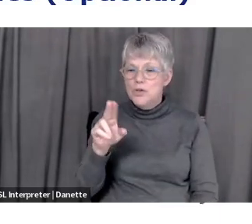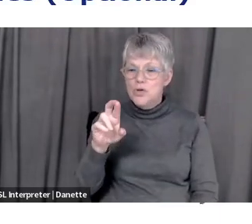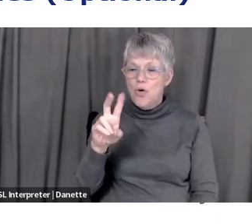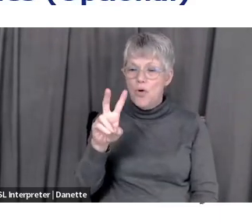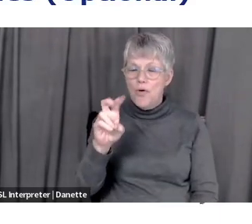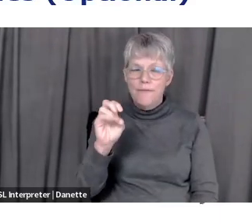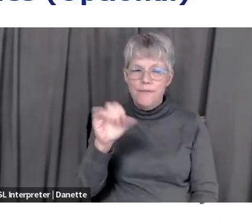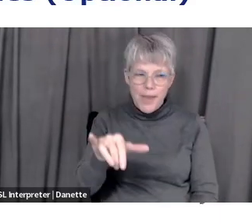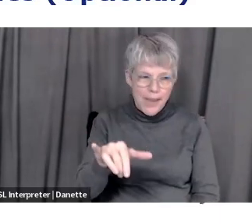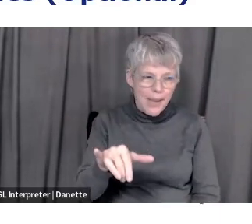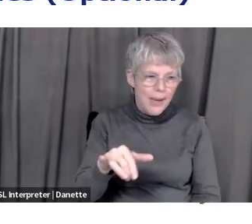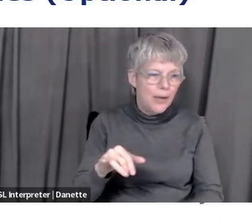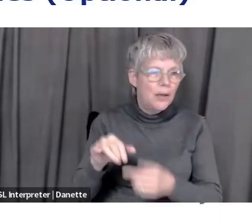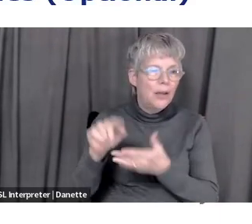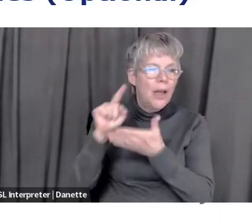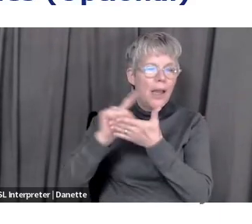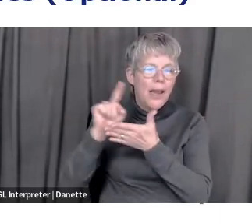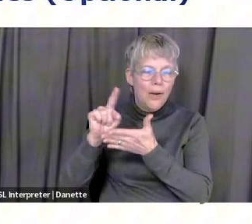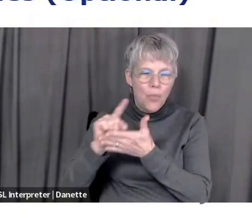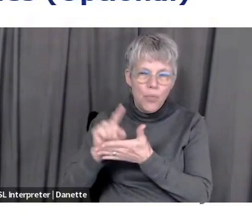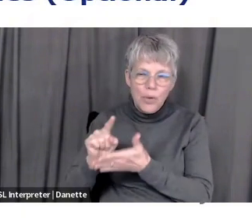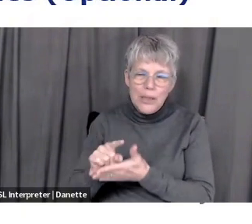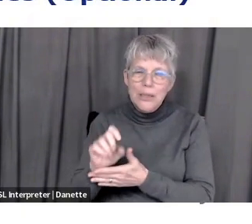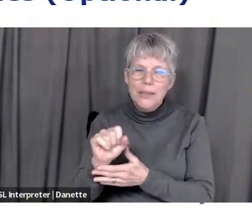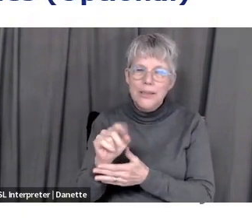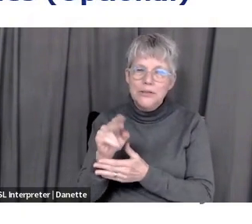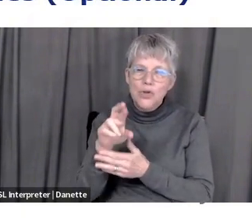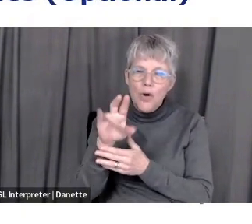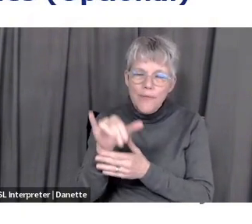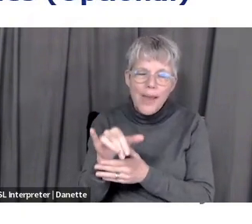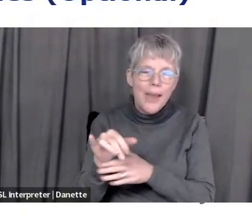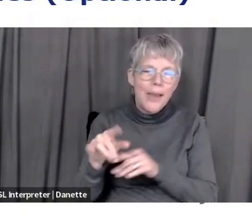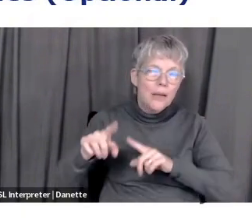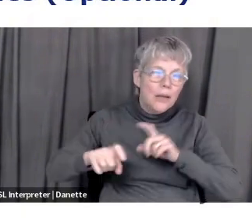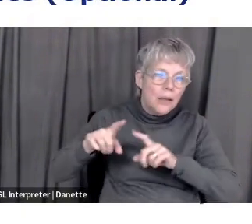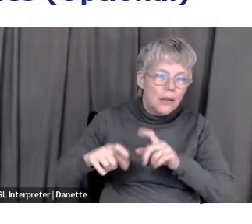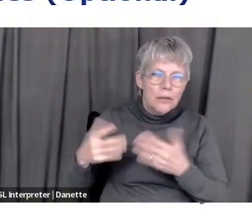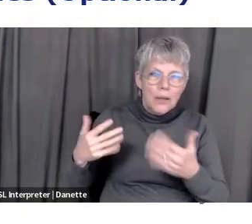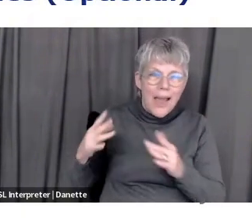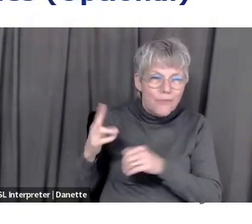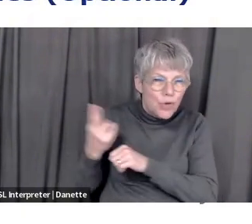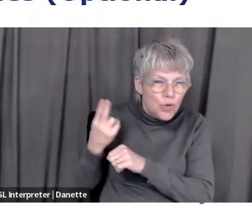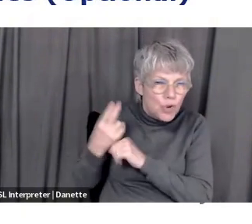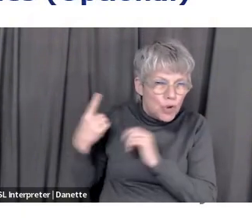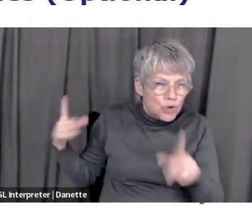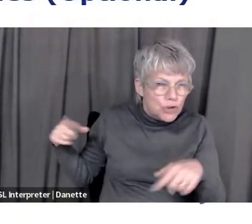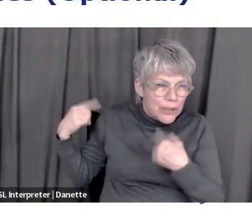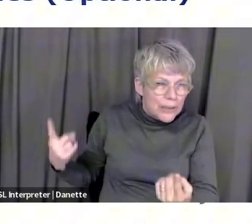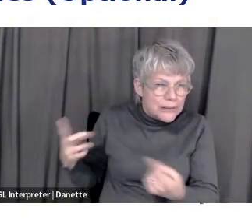We do have a weekly BAM survey that is optional and asks have you used substances in the last seven days?